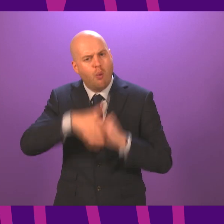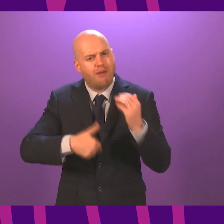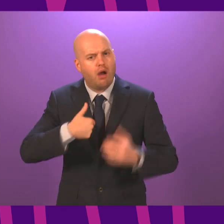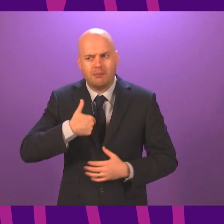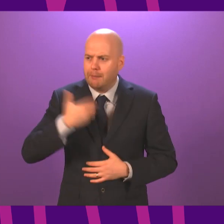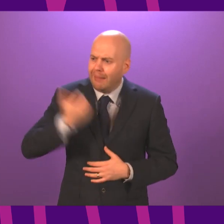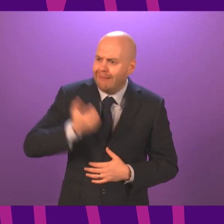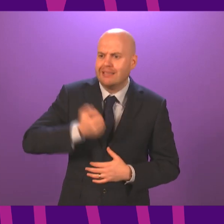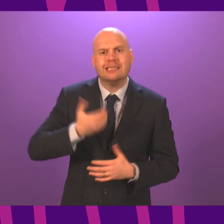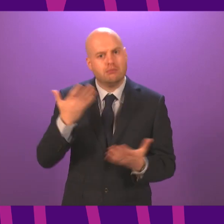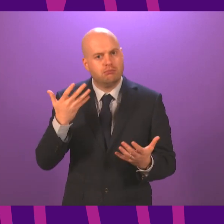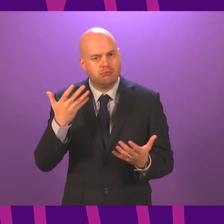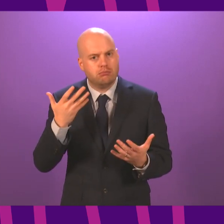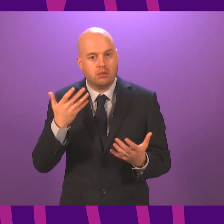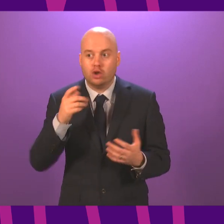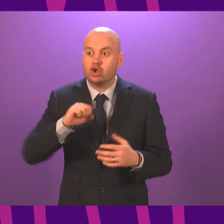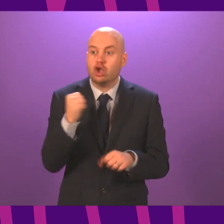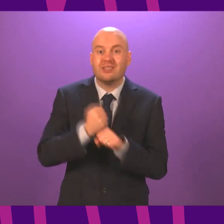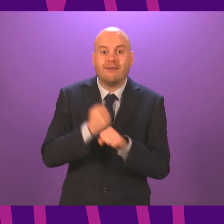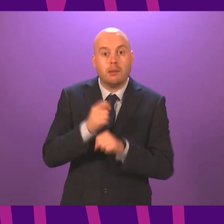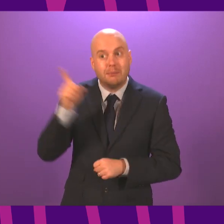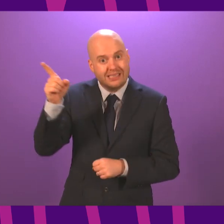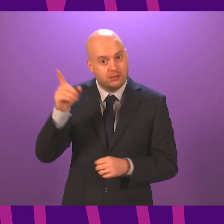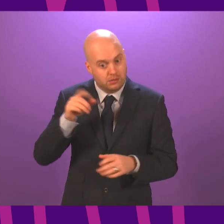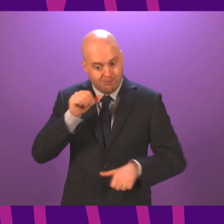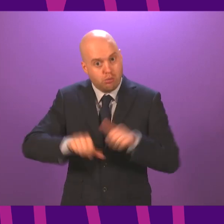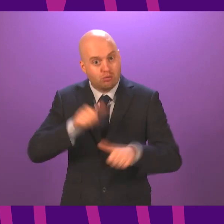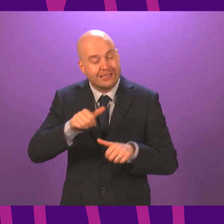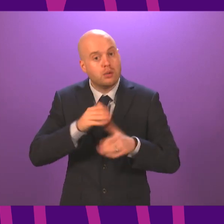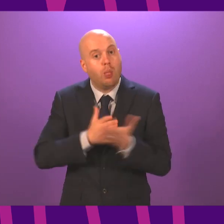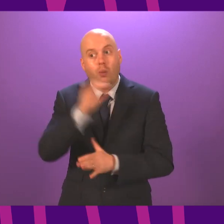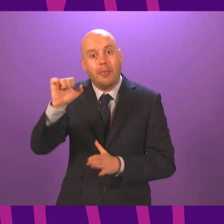as she outlined, the Scottish Government is progressing in its policy work?